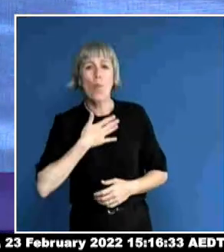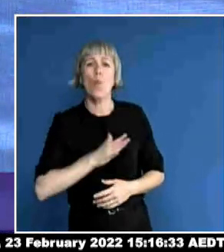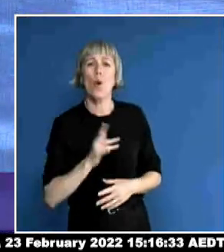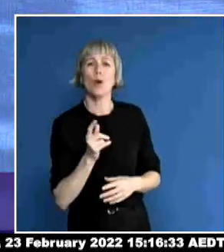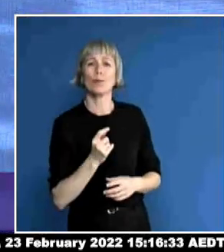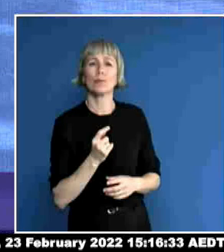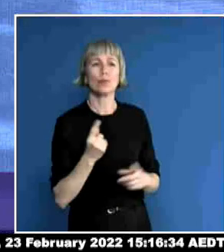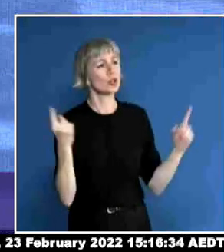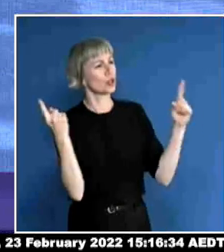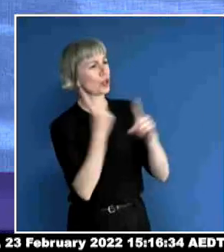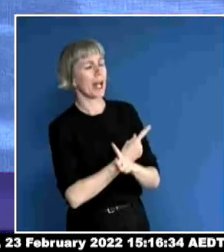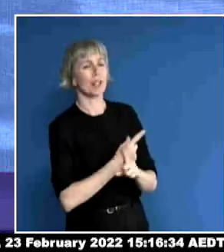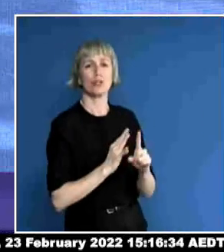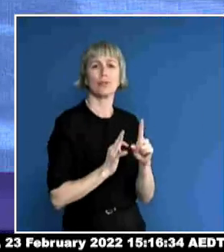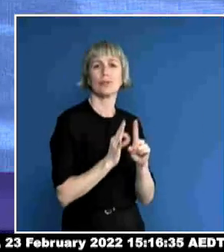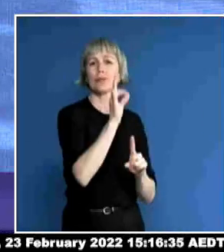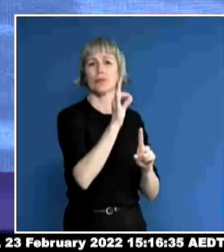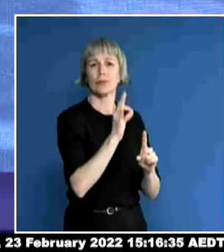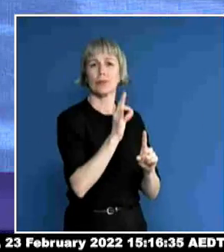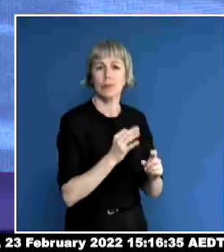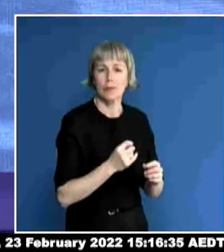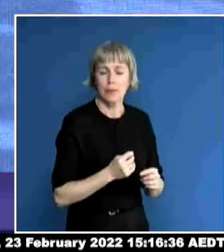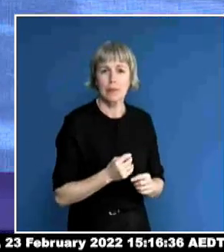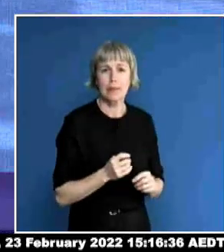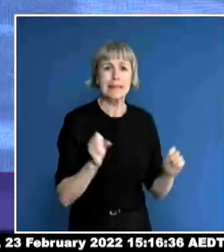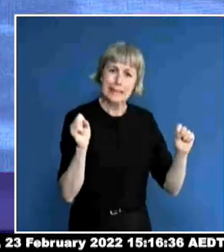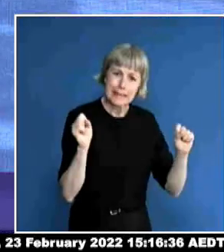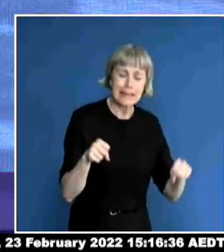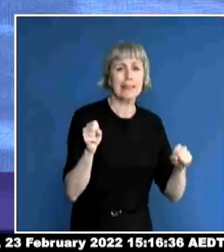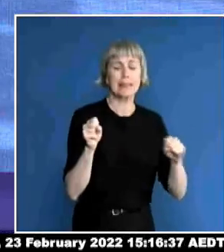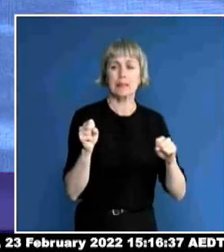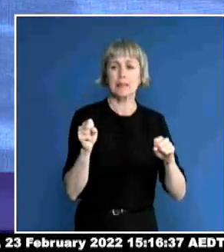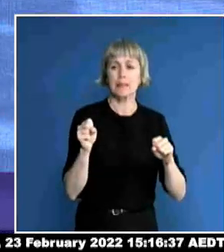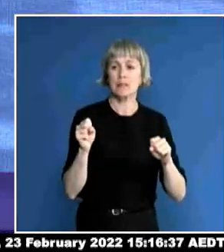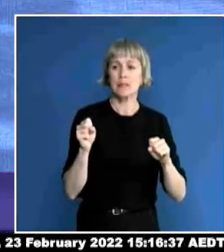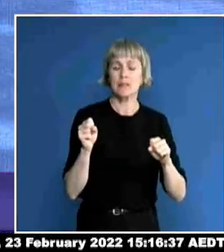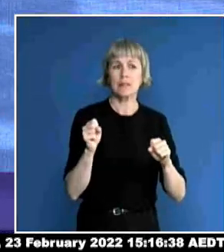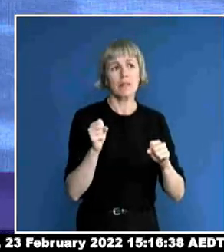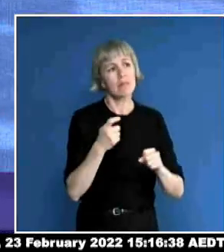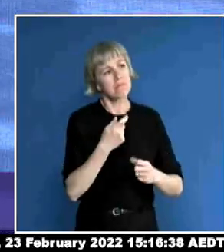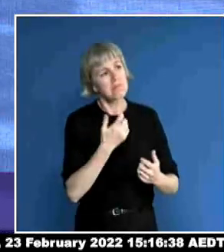Yes, there is - sometimes there is errors, but these errors need to be identified at the